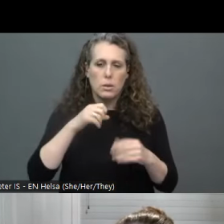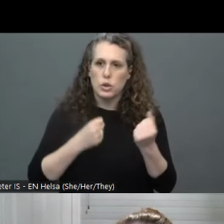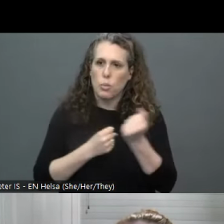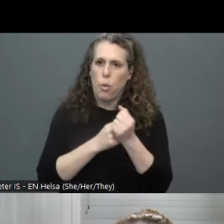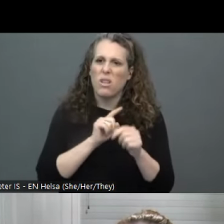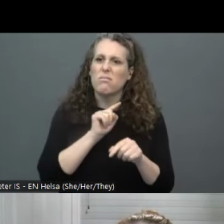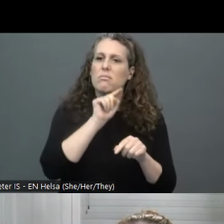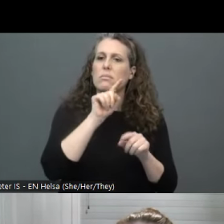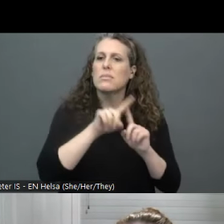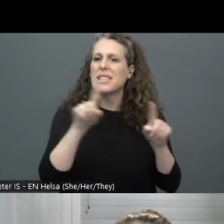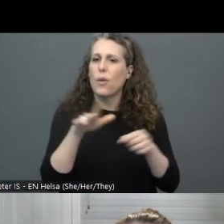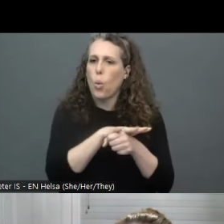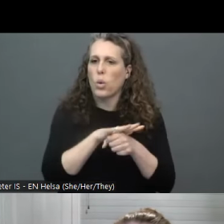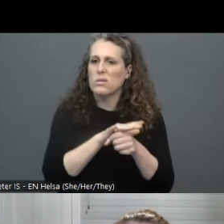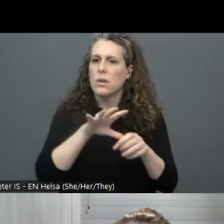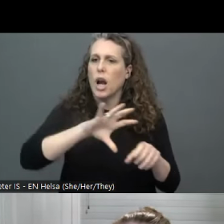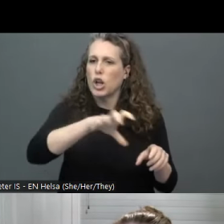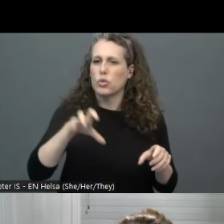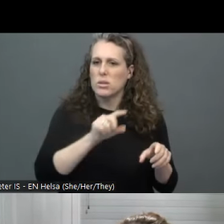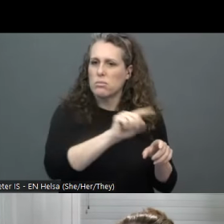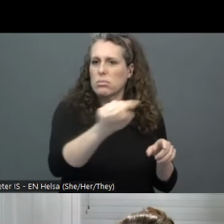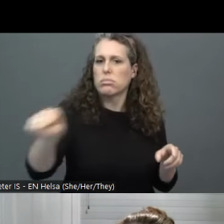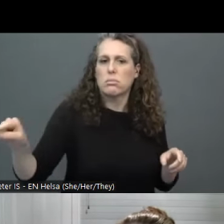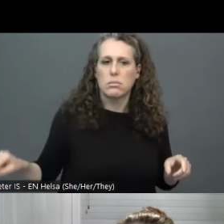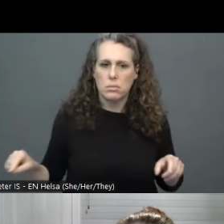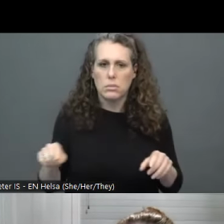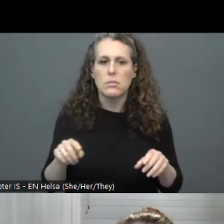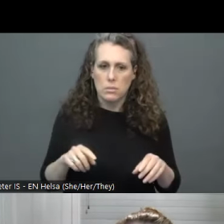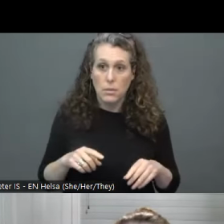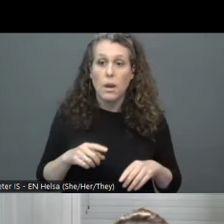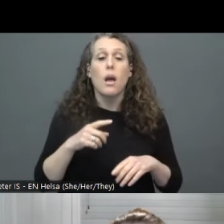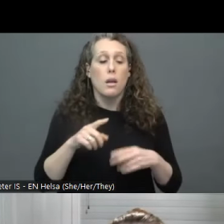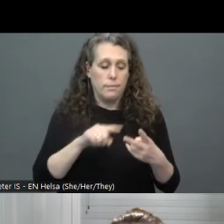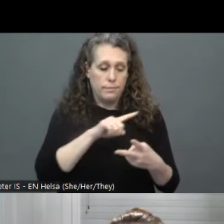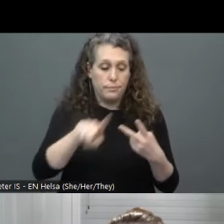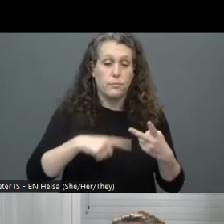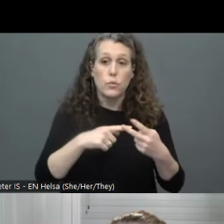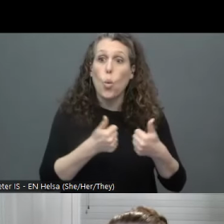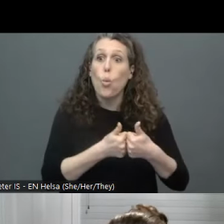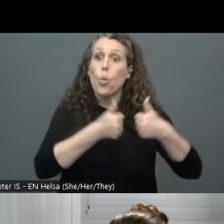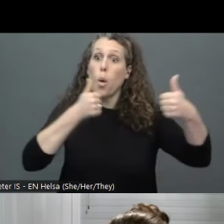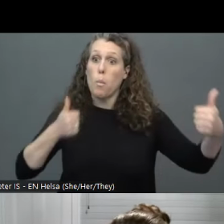And also a much more instructed approach to the remote support. And here, there were suggestions